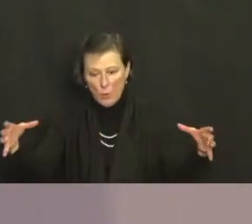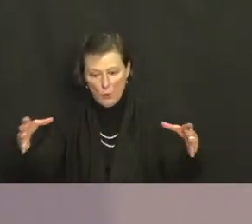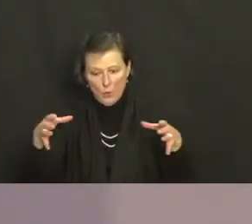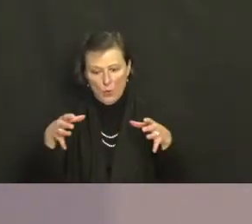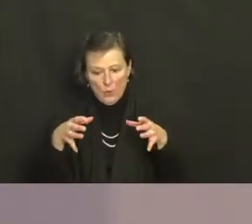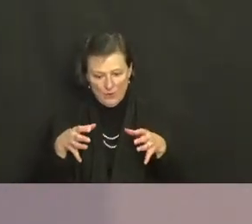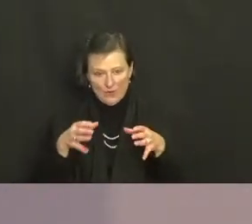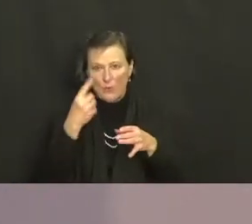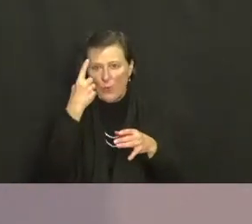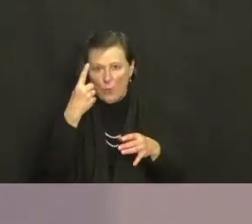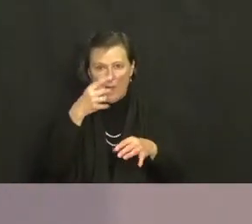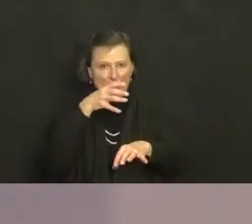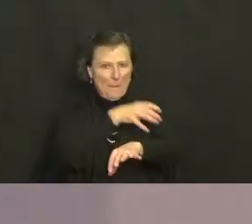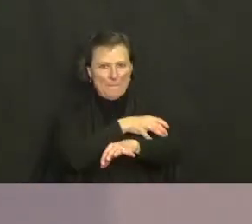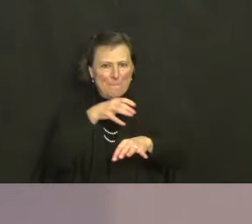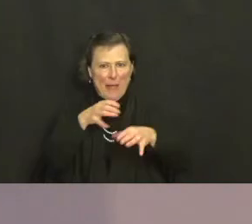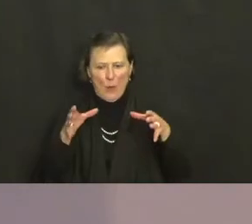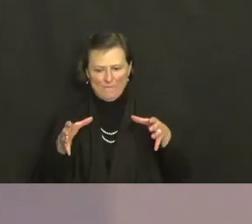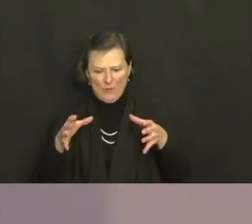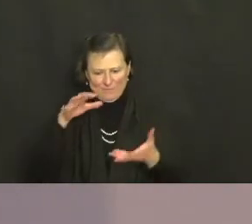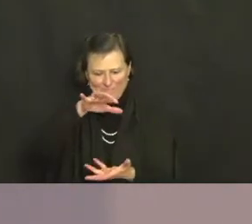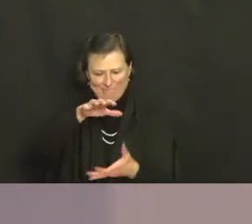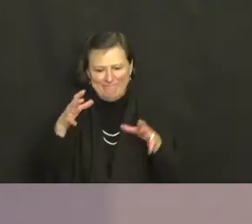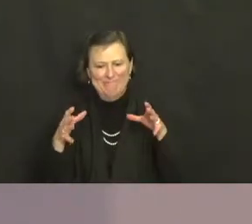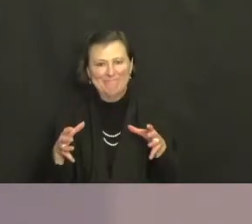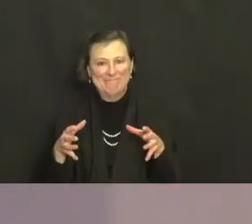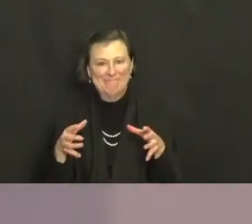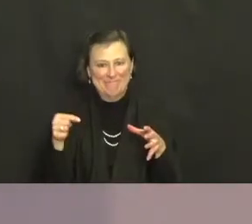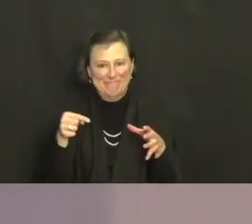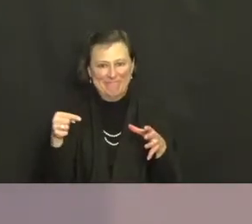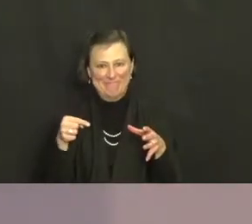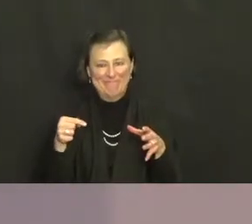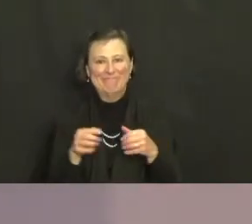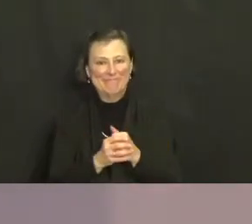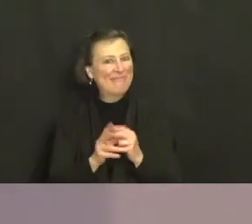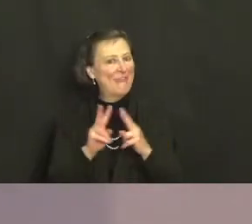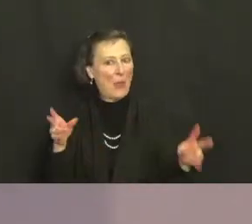powerful package. Very powerful.